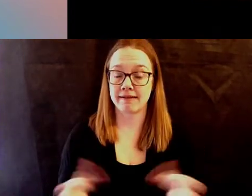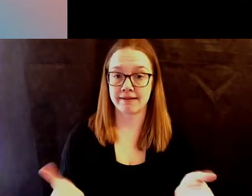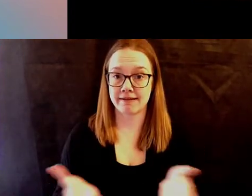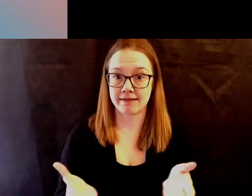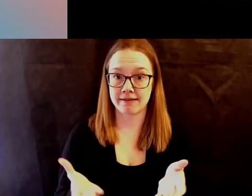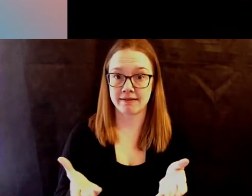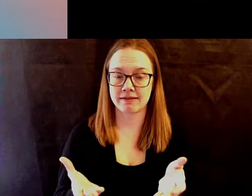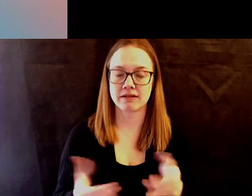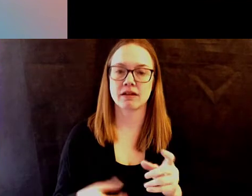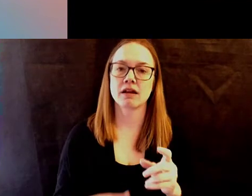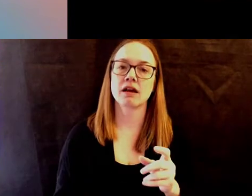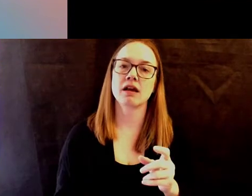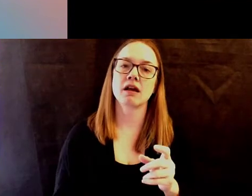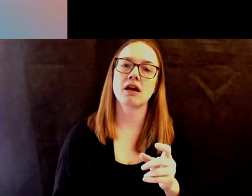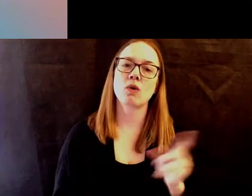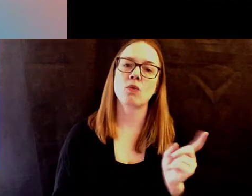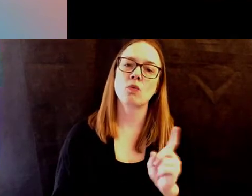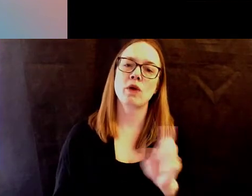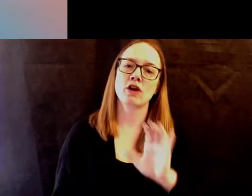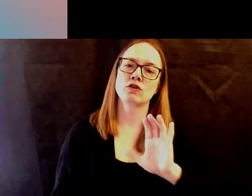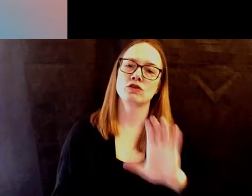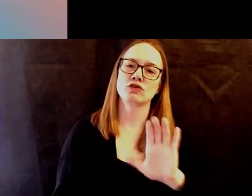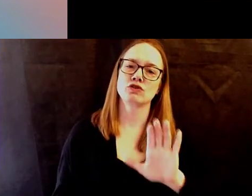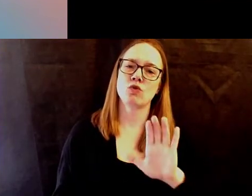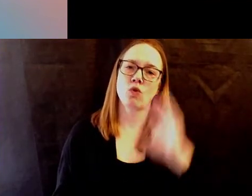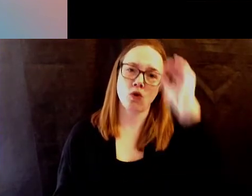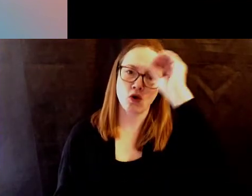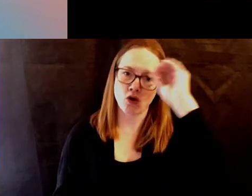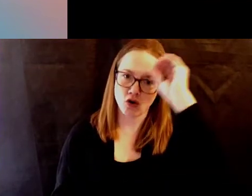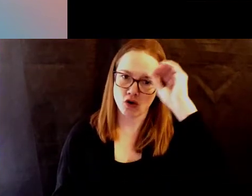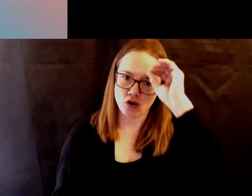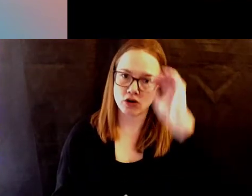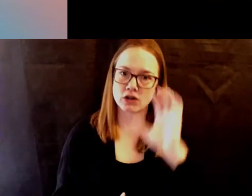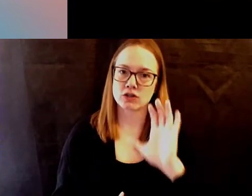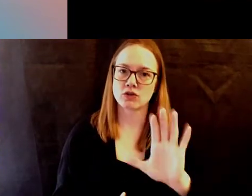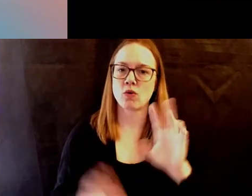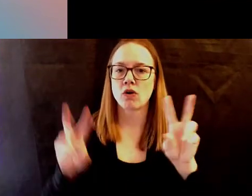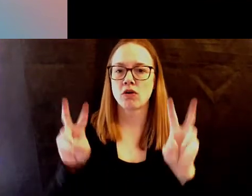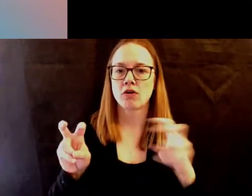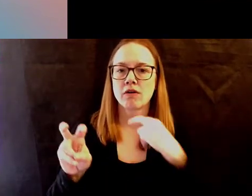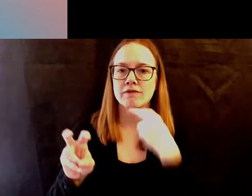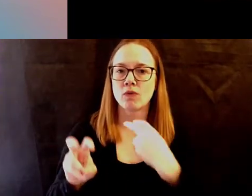you might have a voice as both a citizen and a voter,